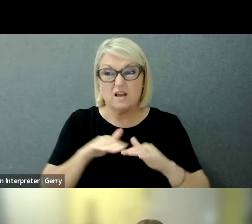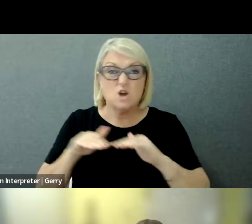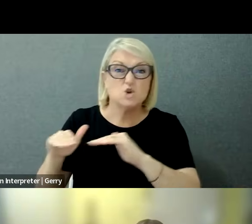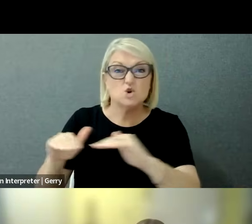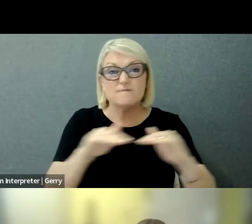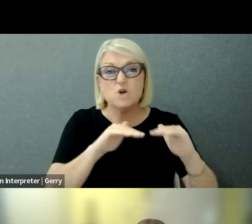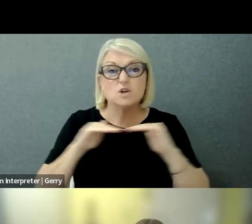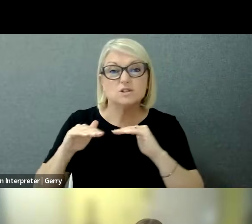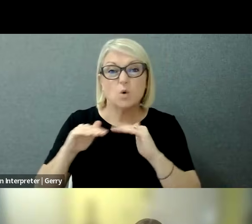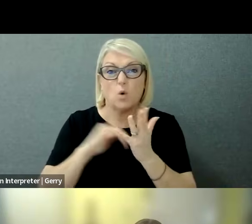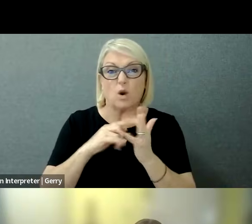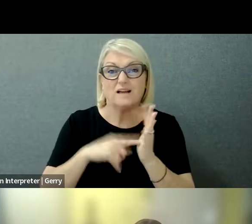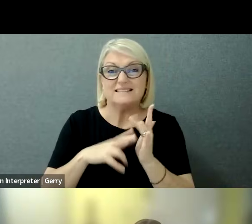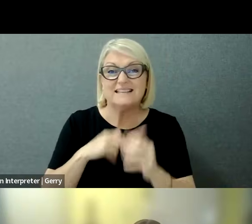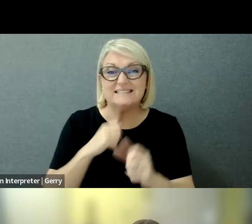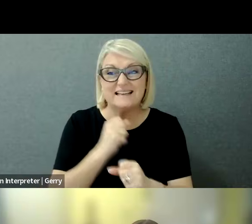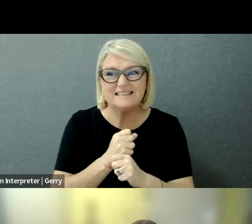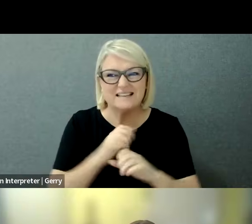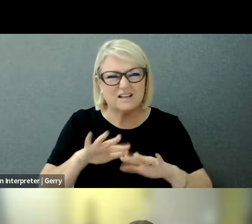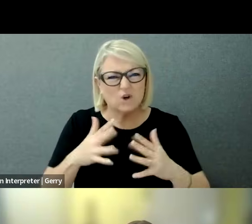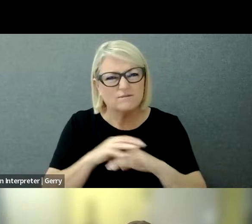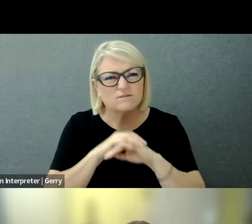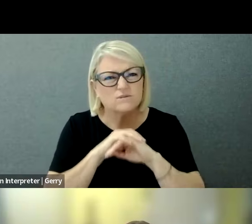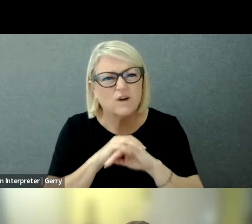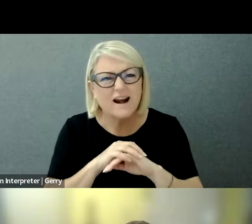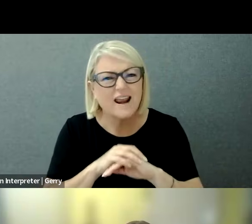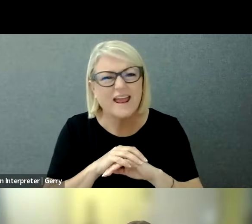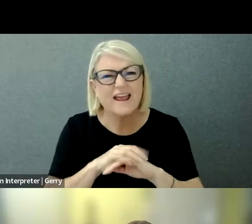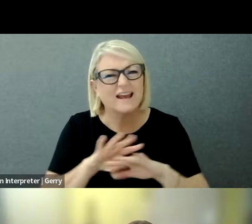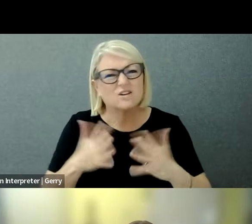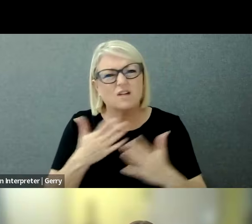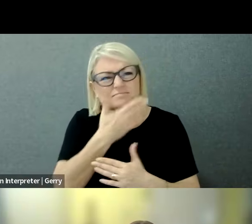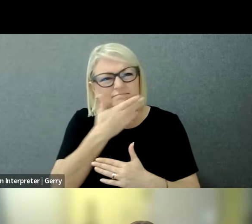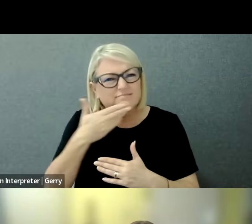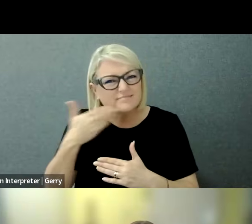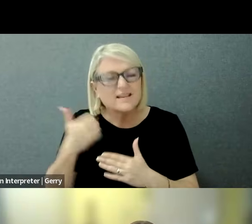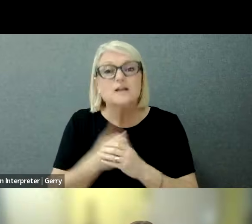of interacting with allied health workforces. And a real challenge around needing to improve